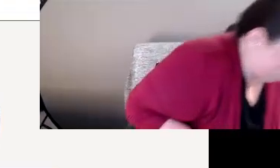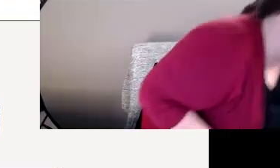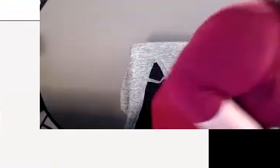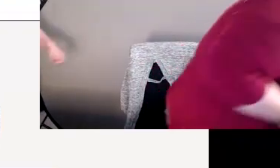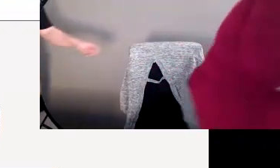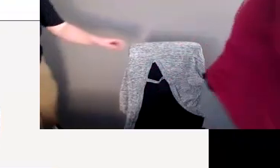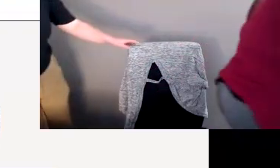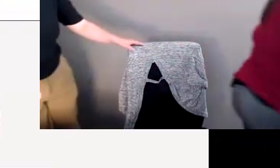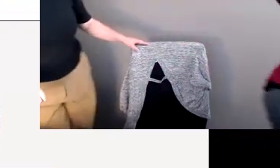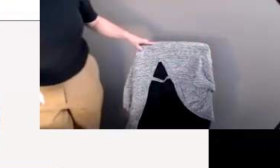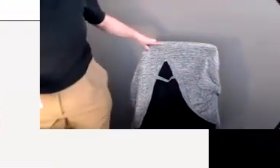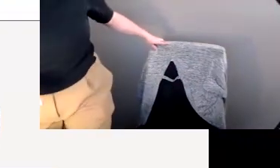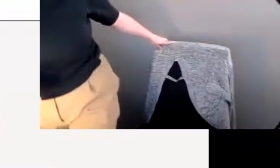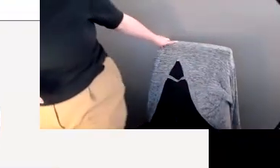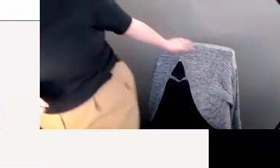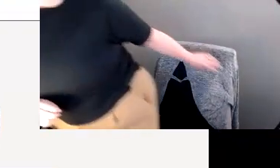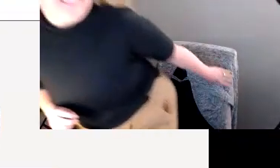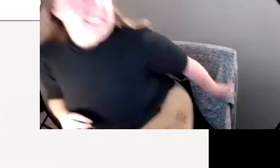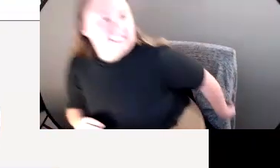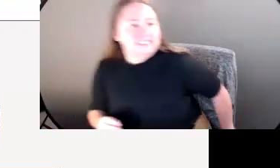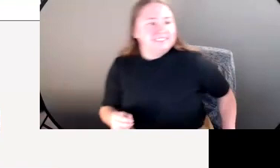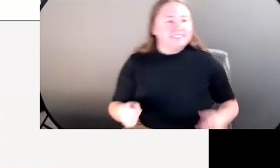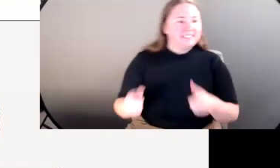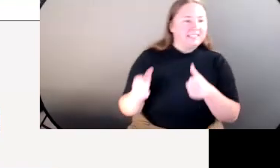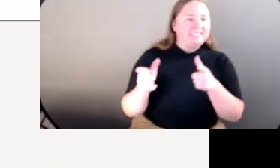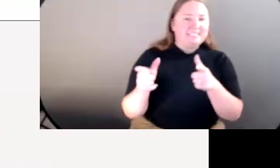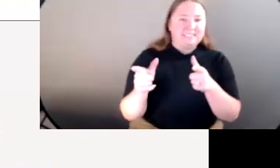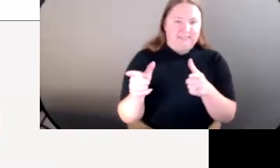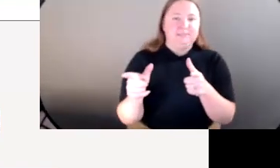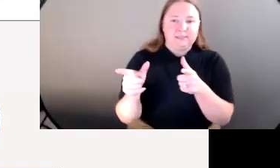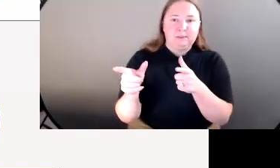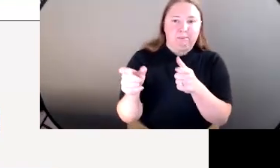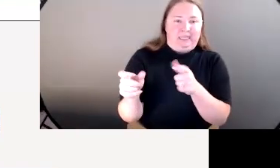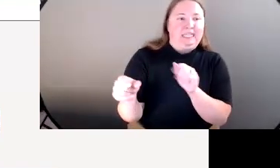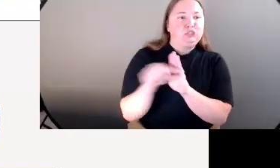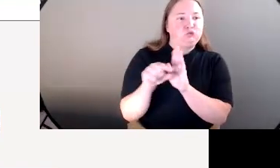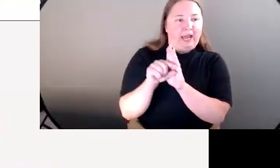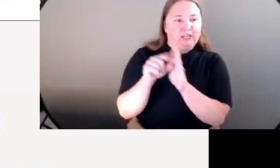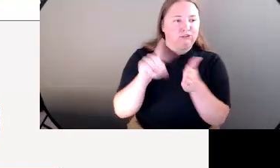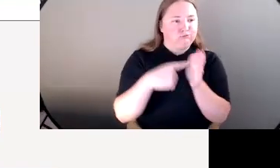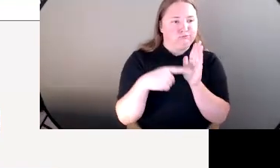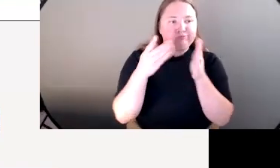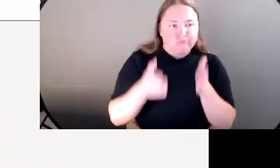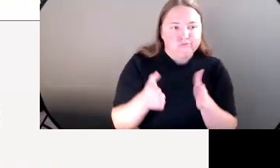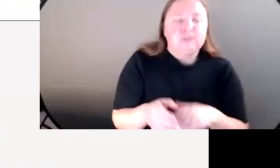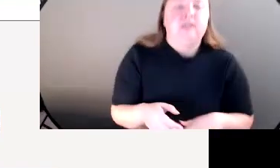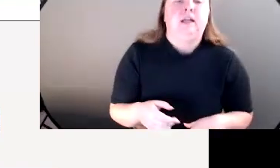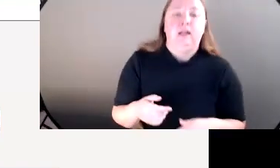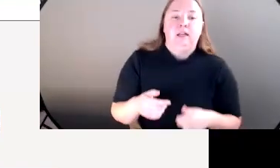And the SpeedGrader. SpeedGrader upgrades, they are working to enhance the experience